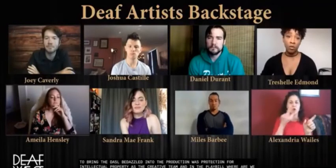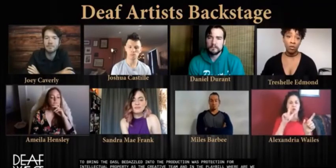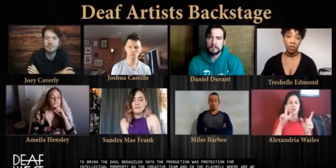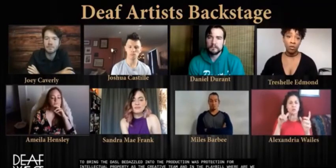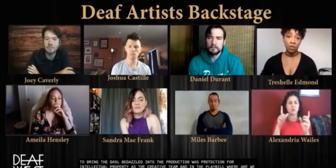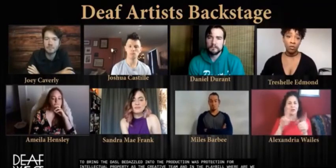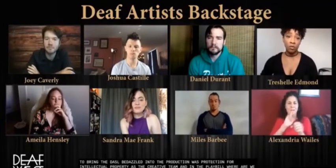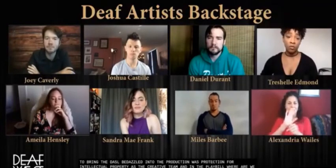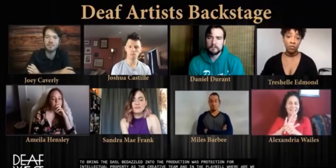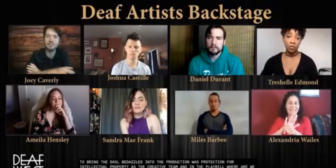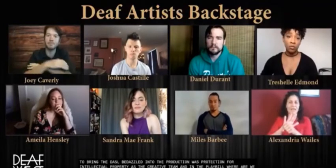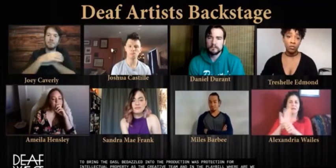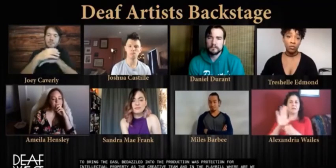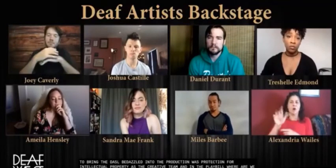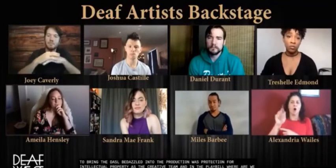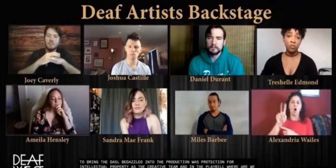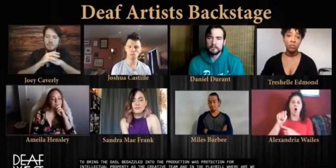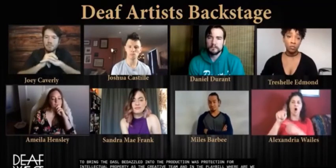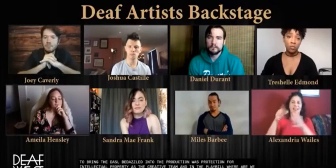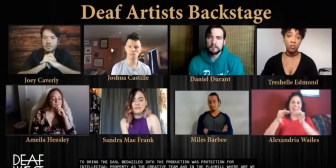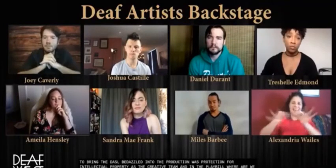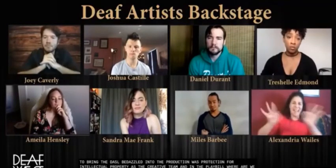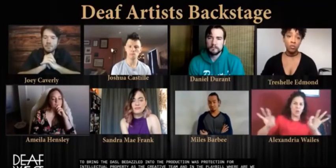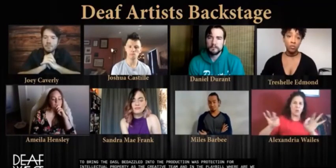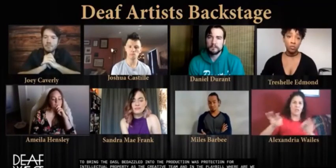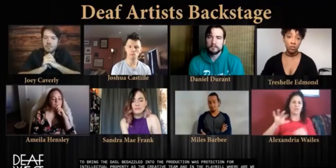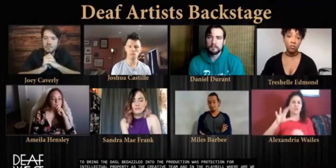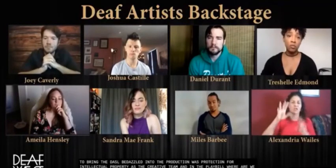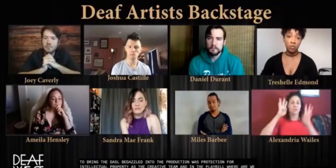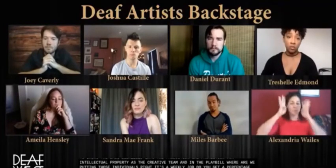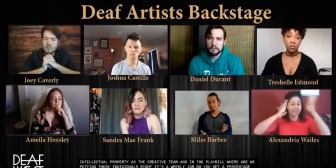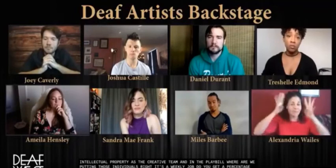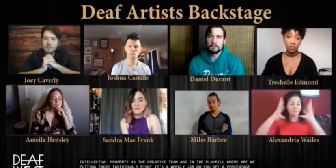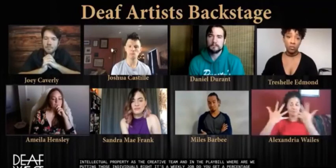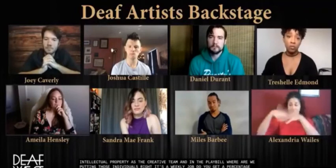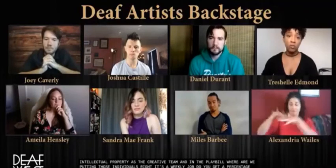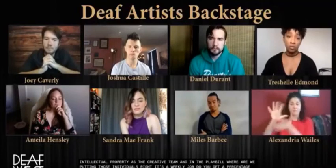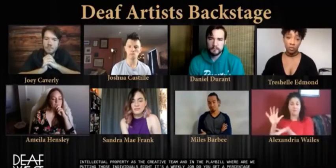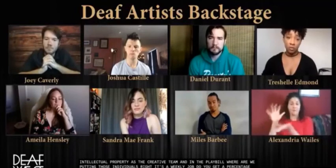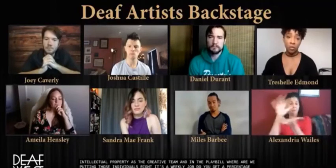They were many brilliant people out there who are committed to the art of language and